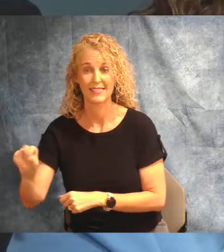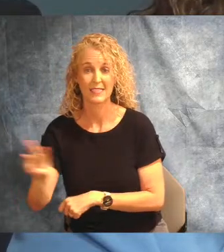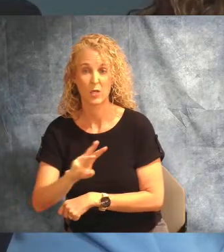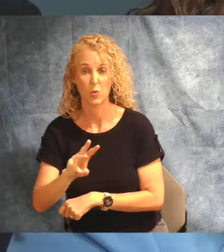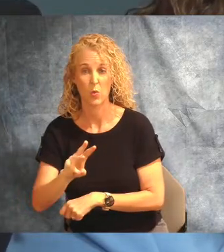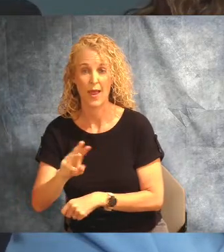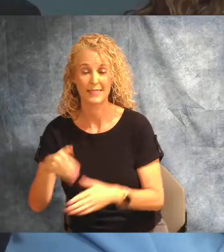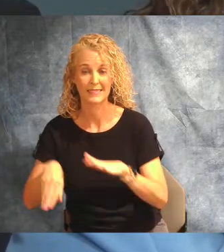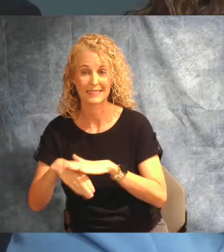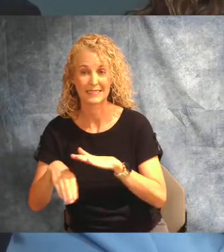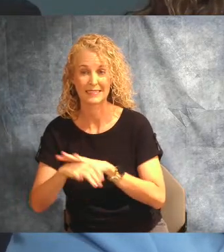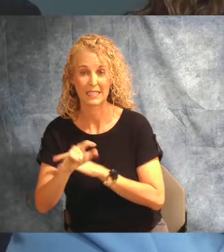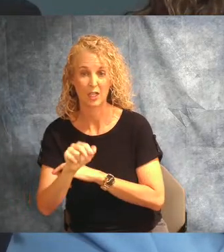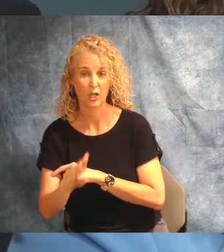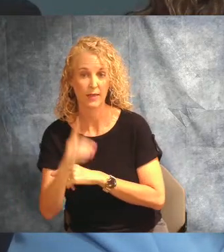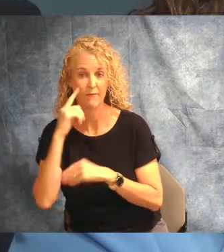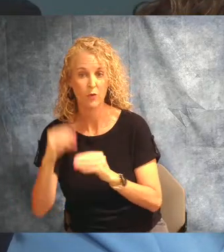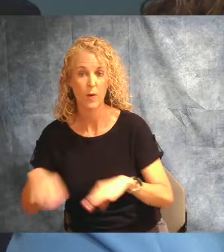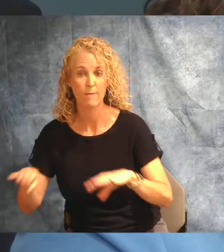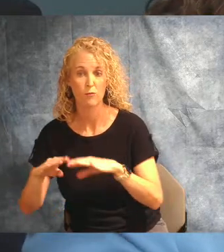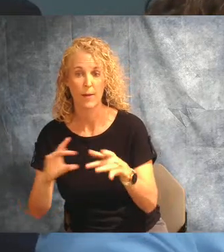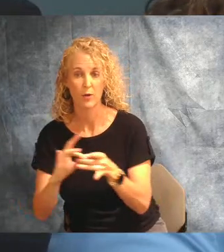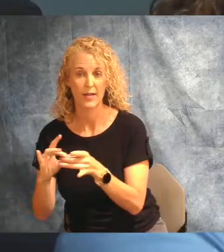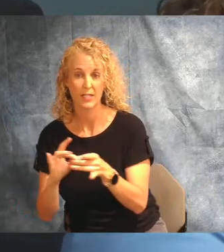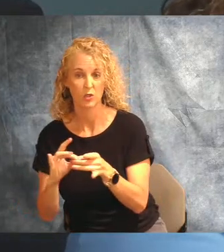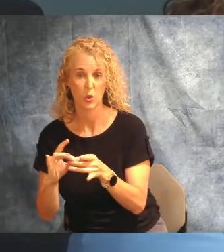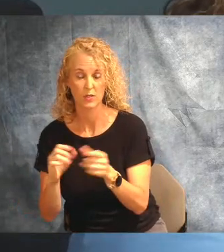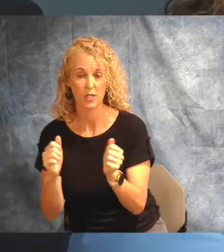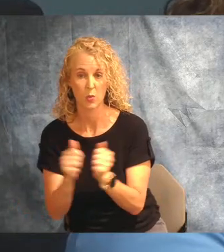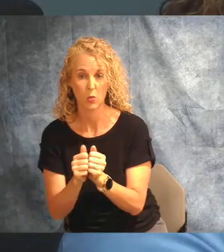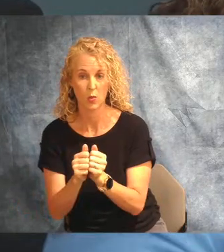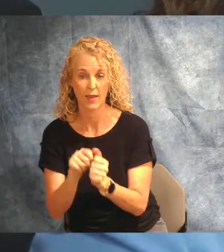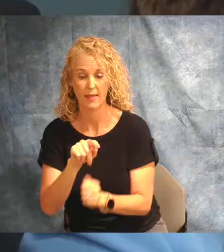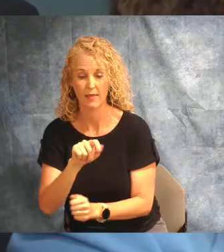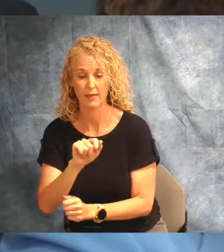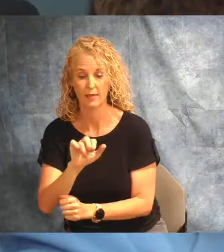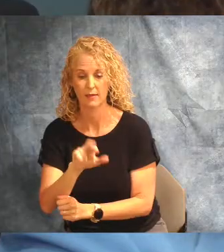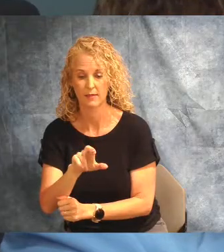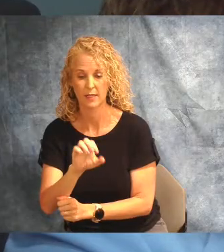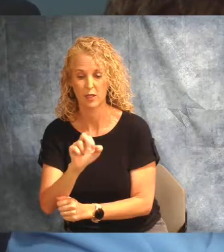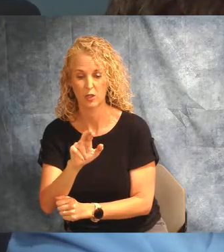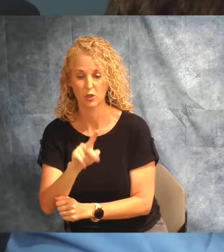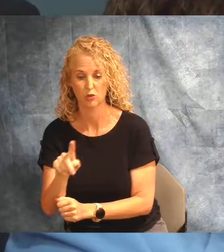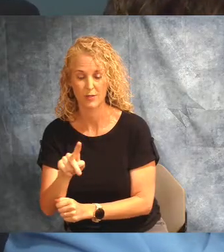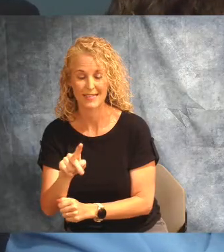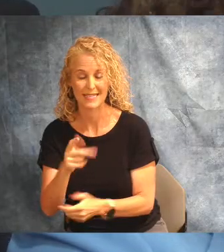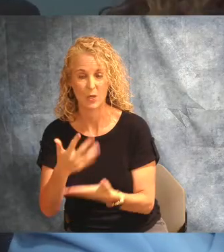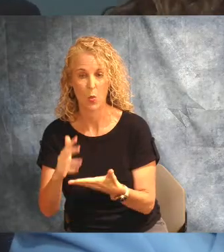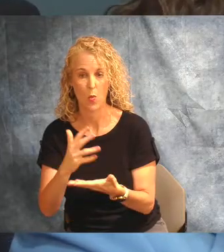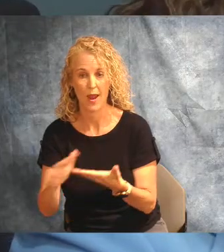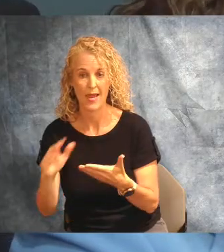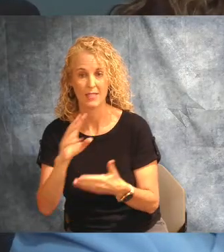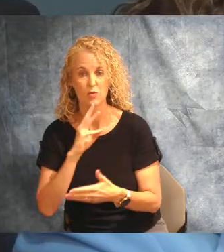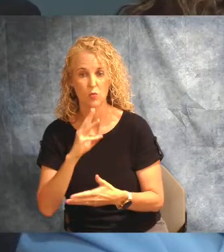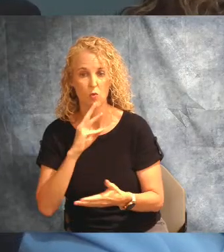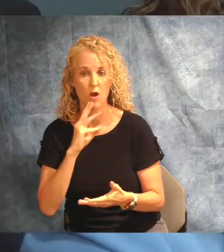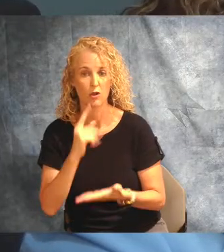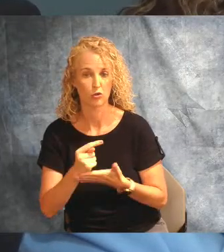Inc. for property associated with the Taylor Creek water wastewater treatment plant for $1.